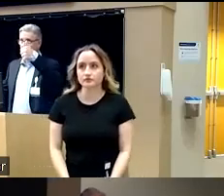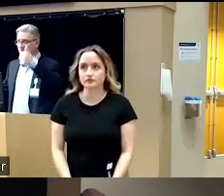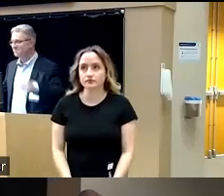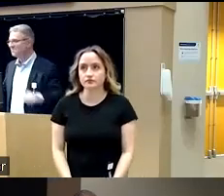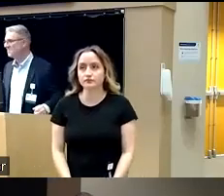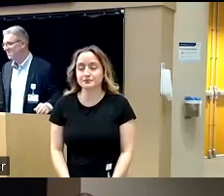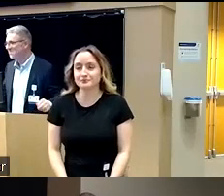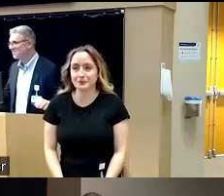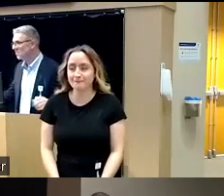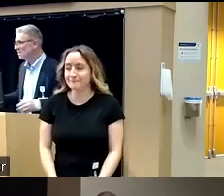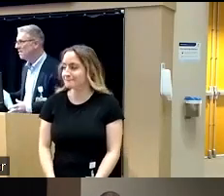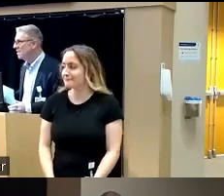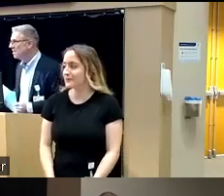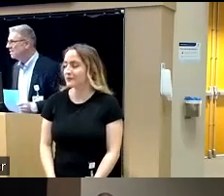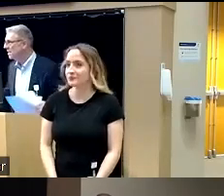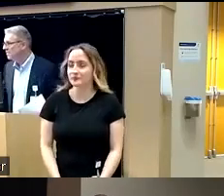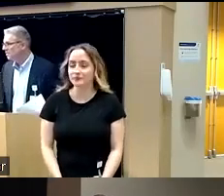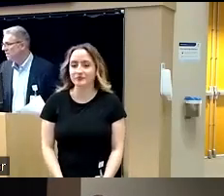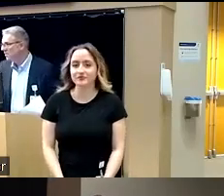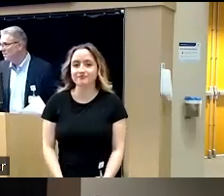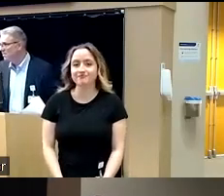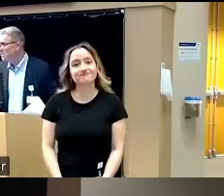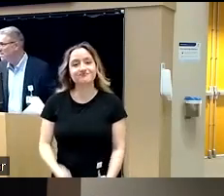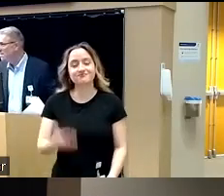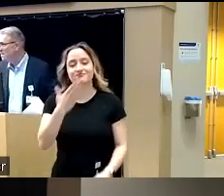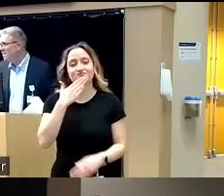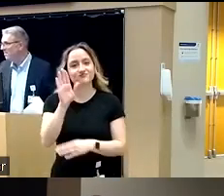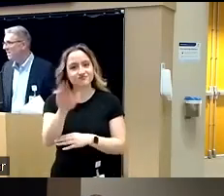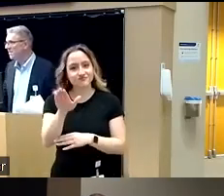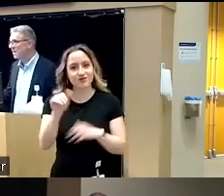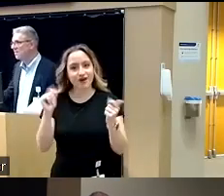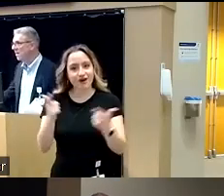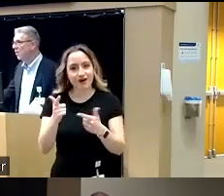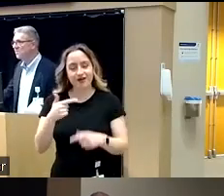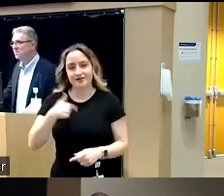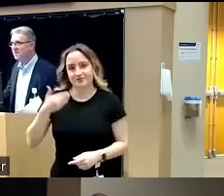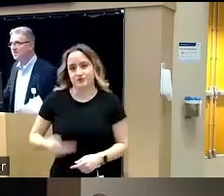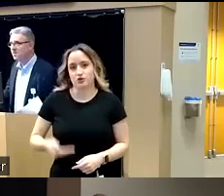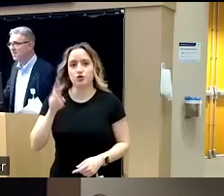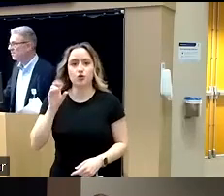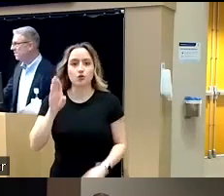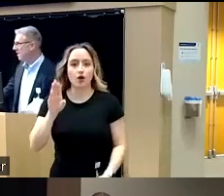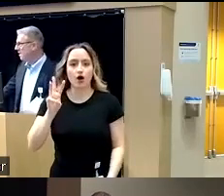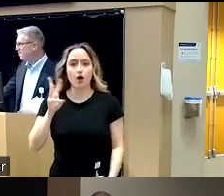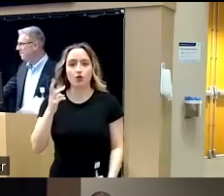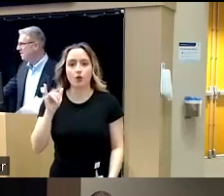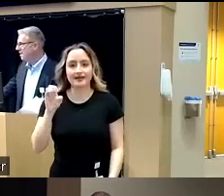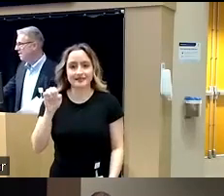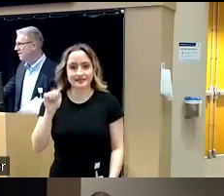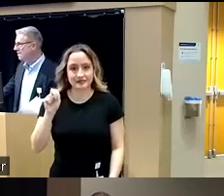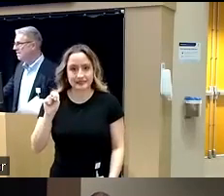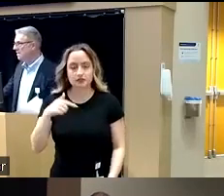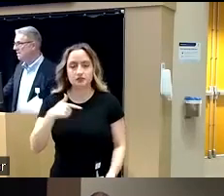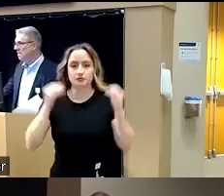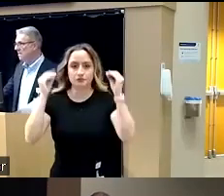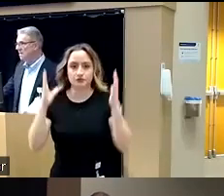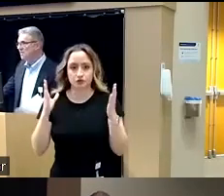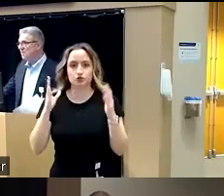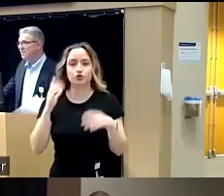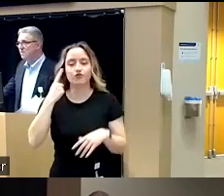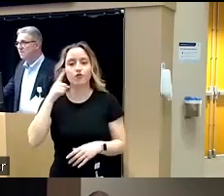good afternoon everyone my name is Dr Rob Weissman I'm professor of Psychiatry and the chief of